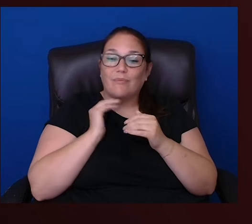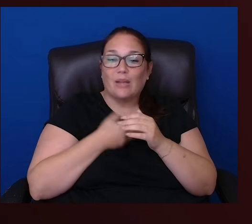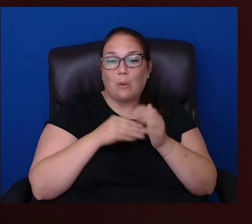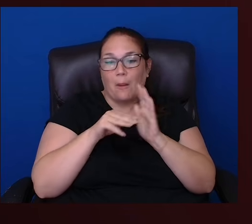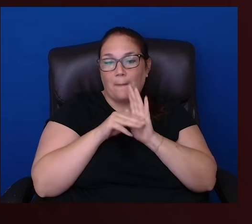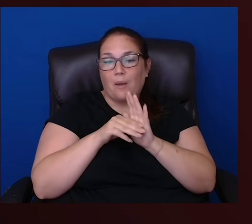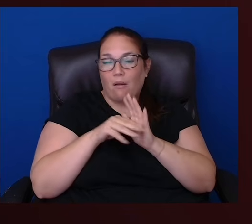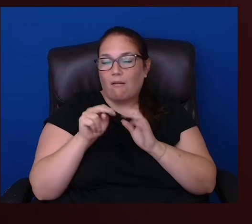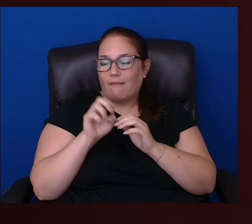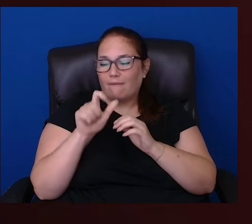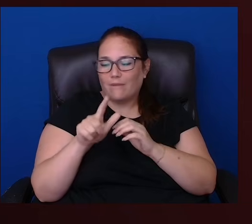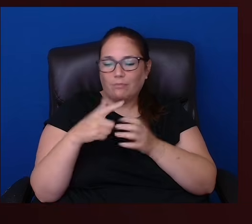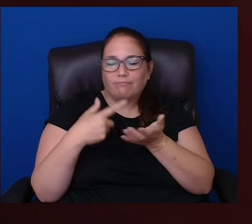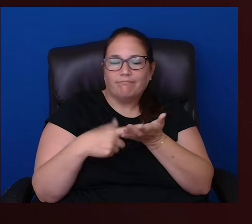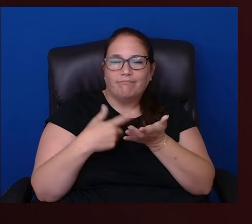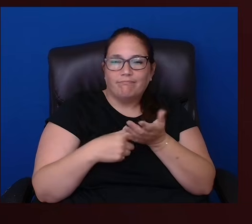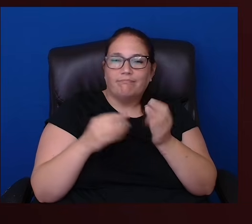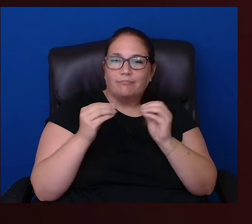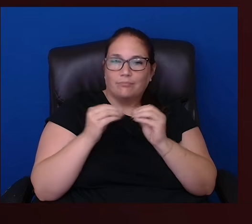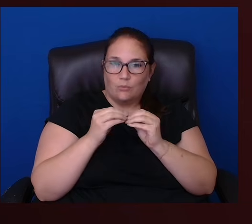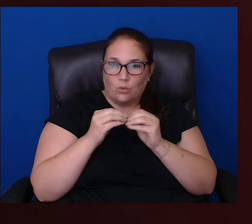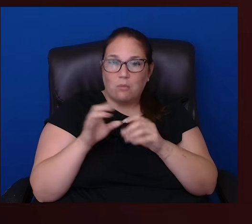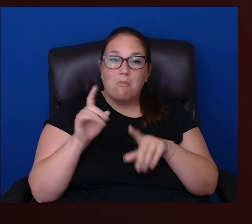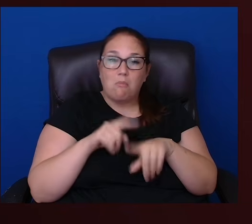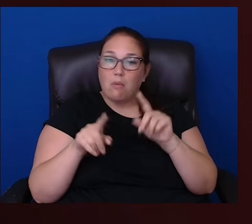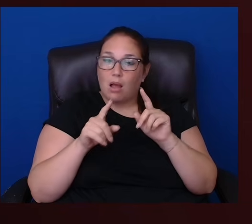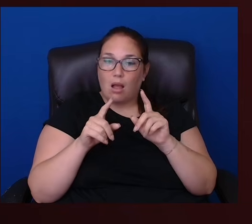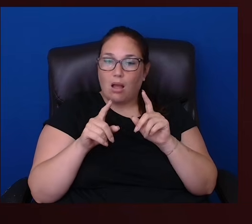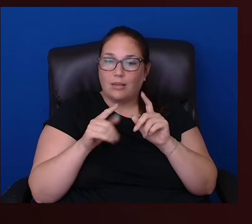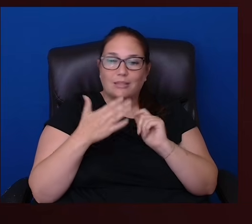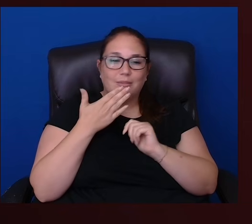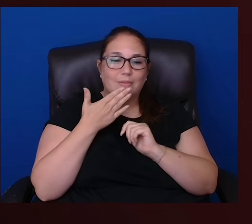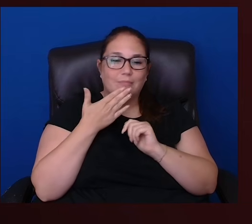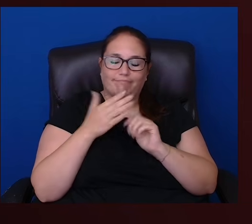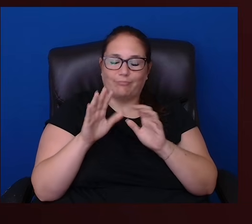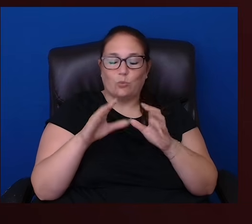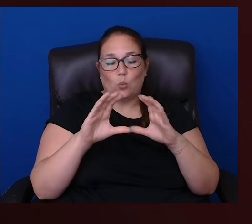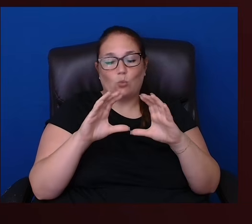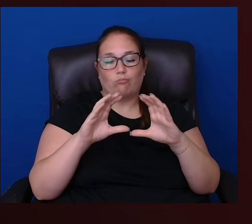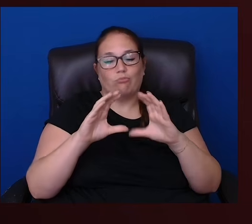which I'll talk more about, but it's a suite of tools that allow you to